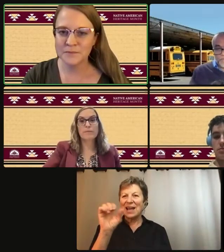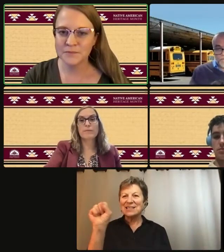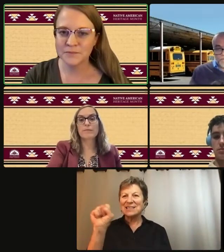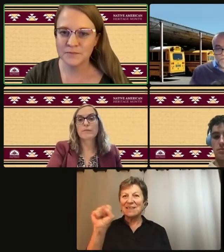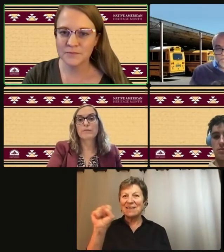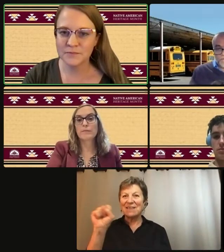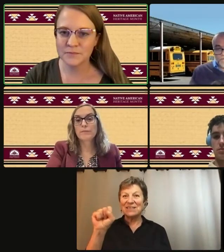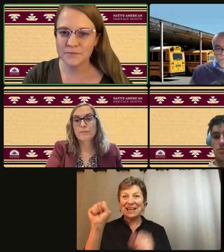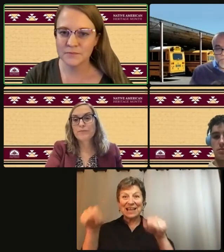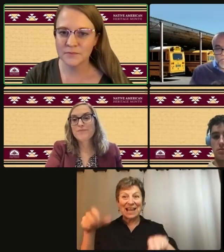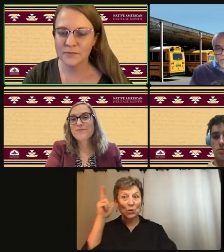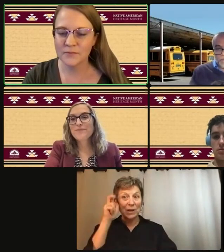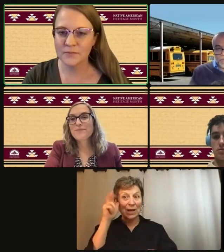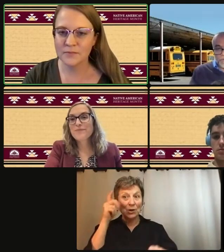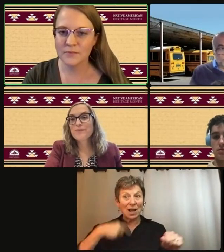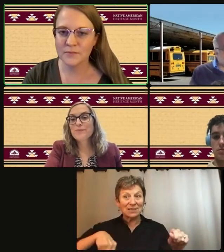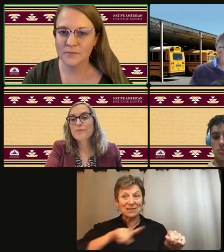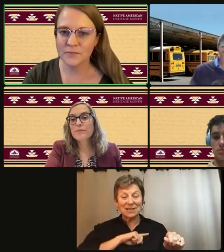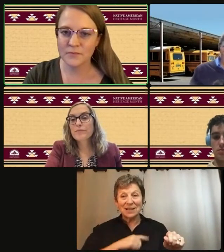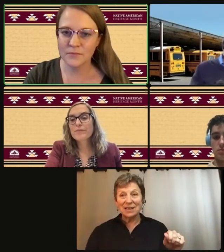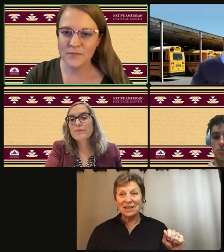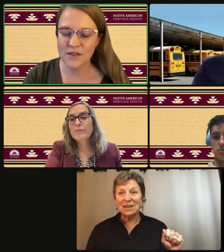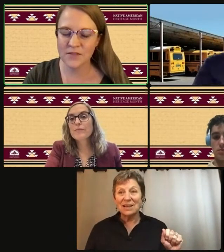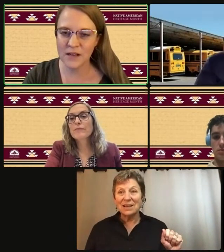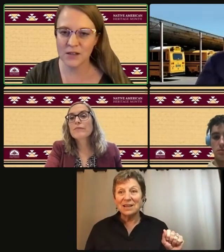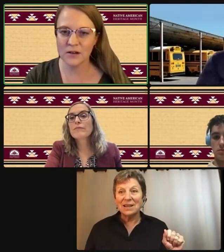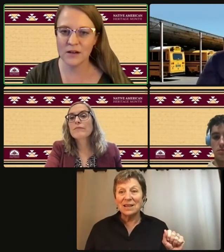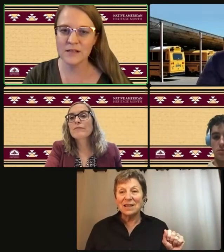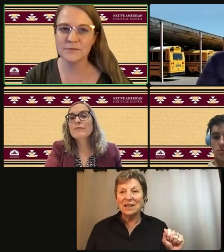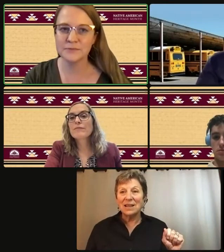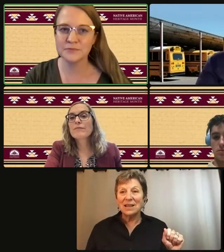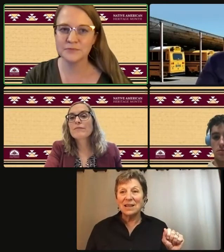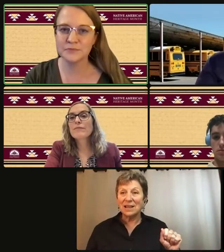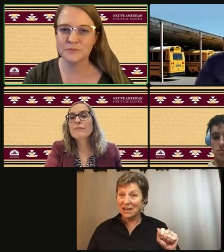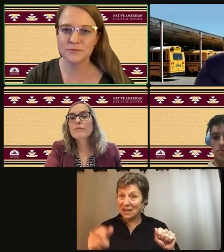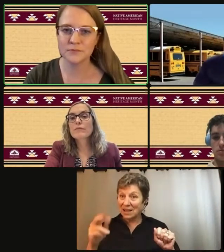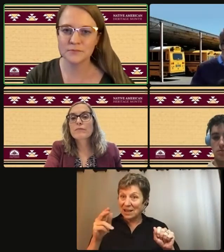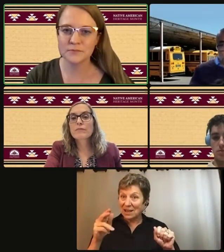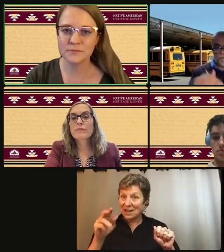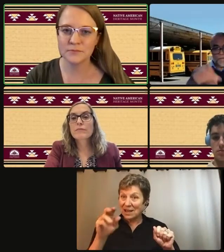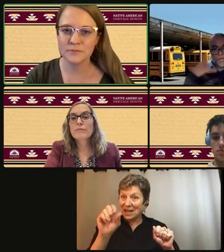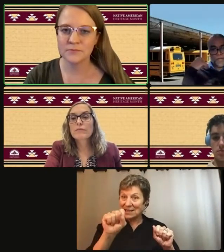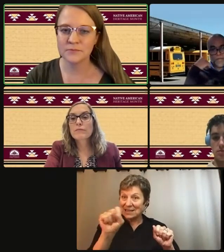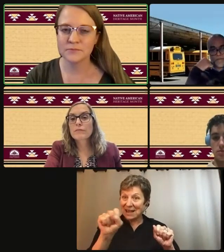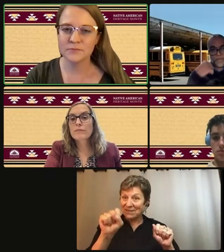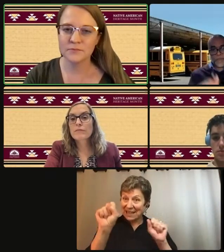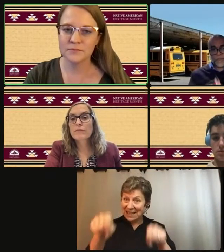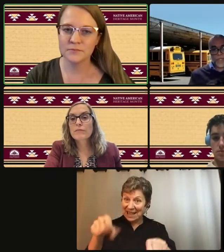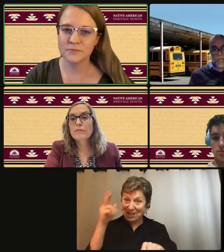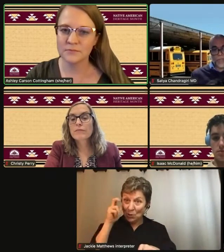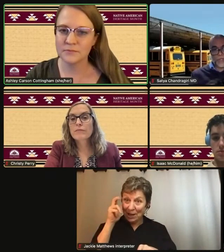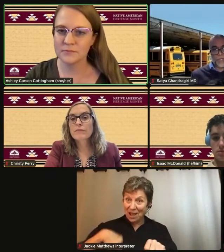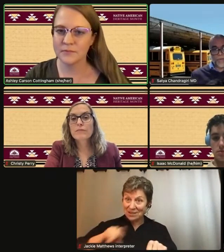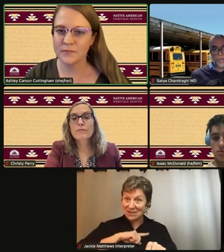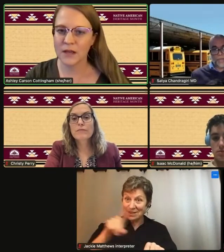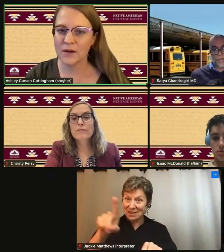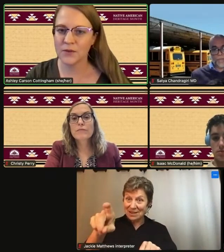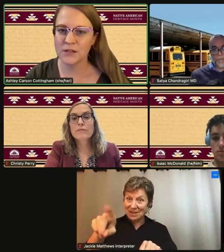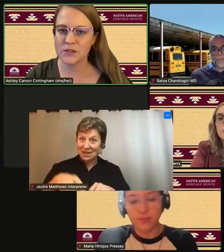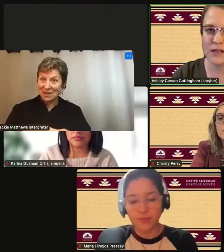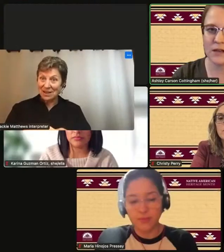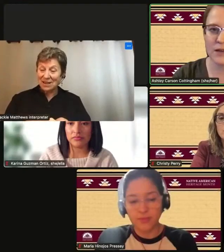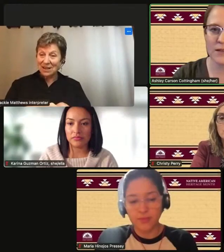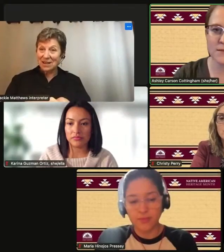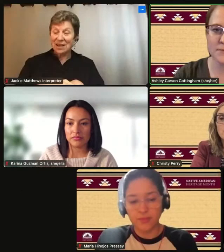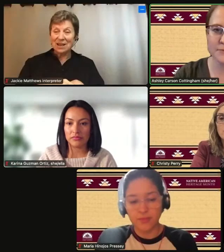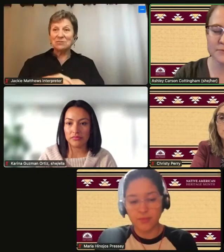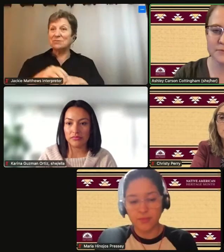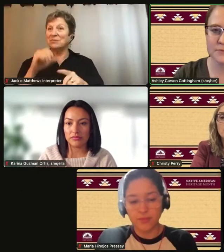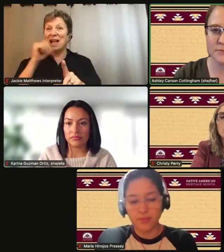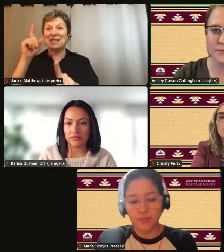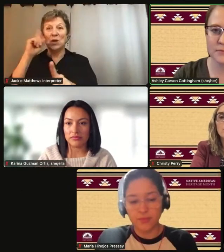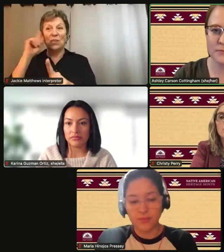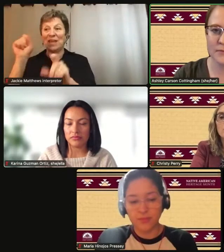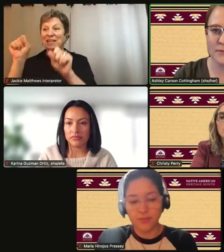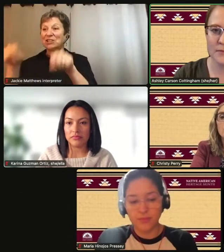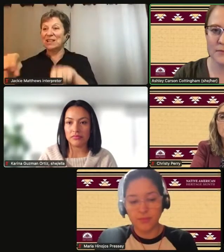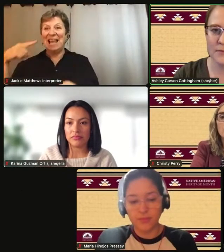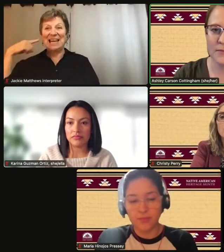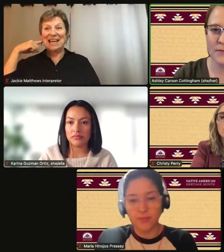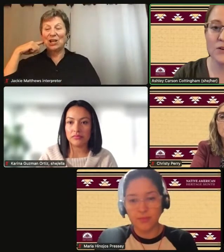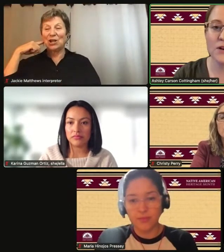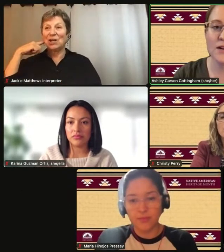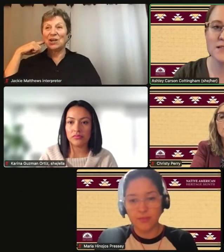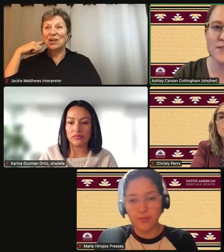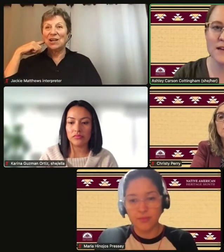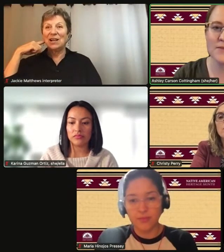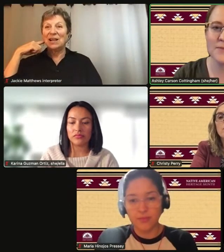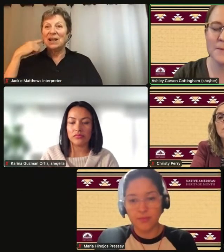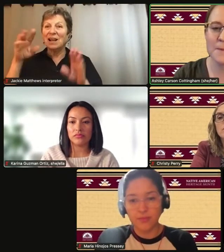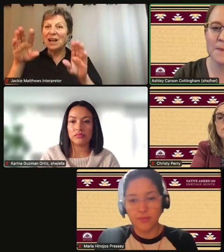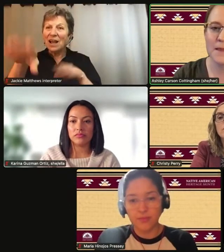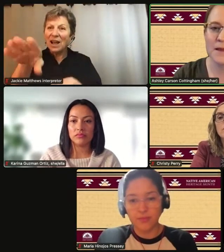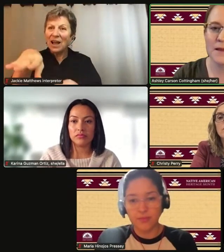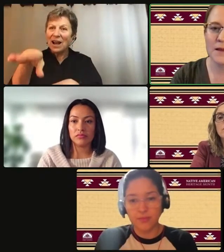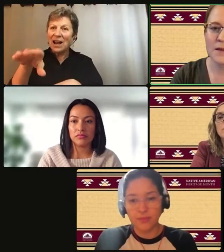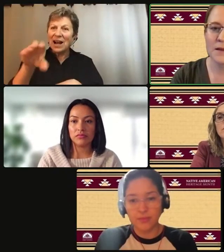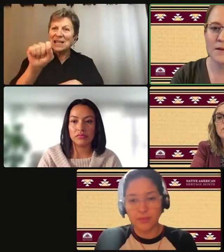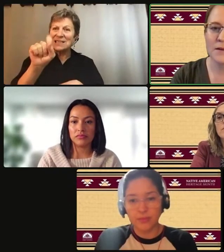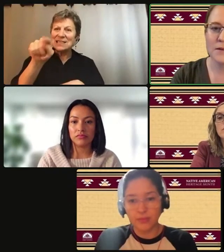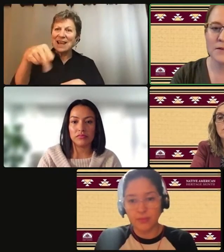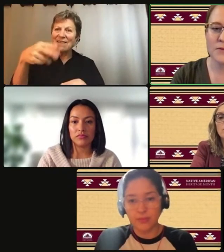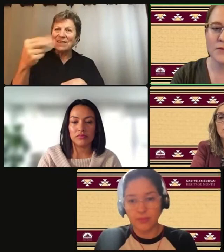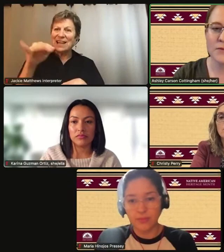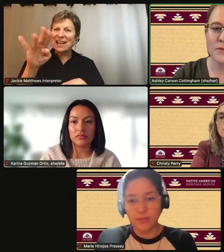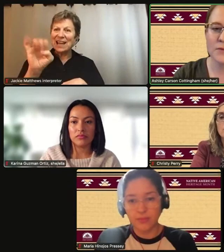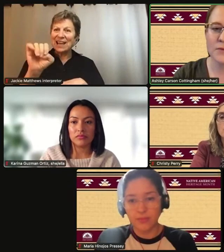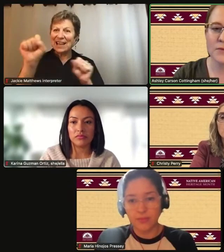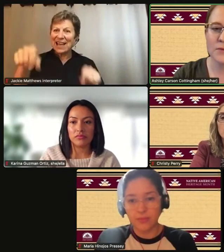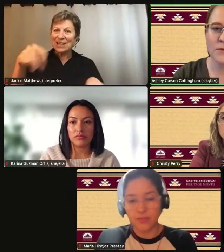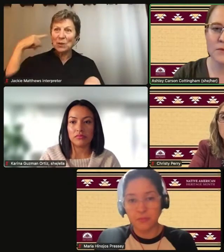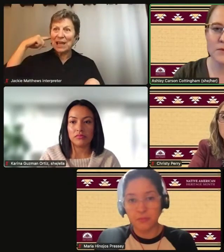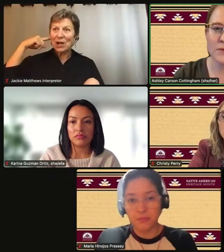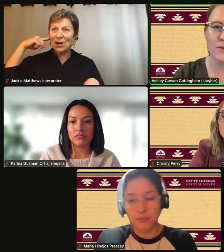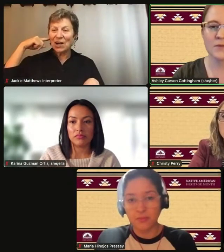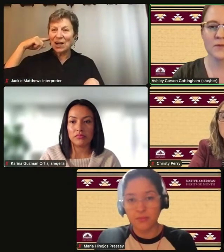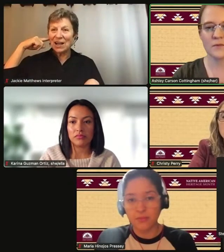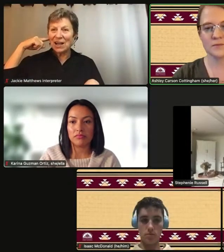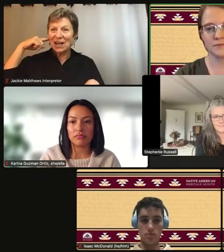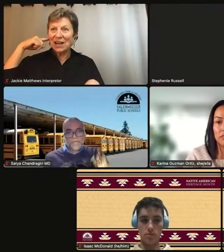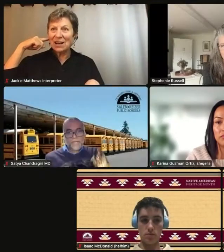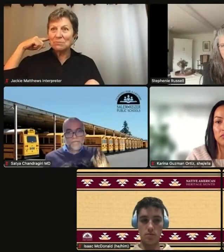HI, STEPHANIE.